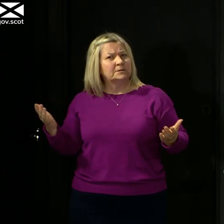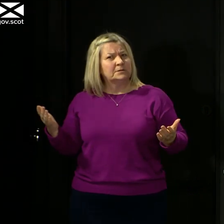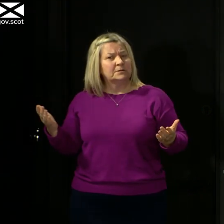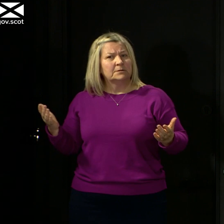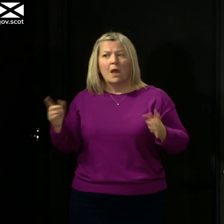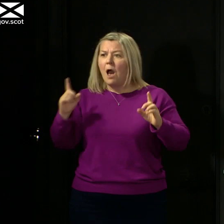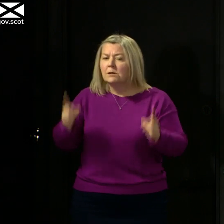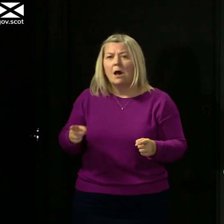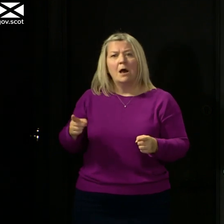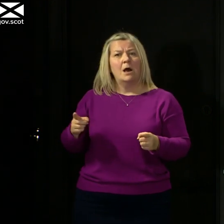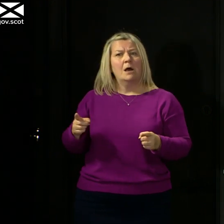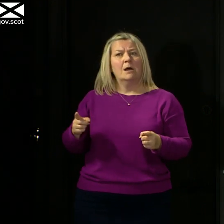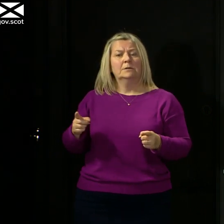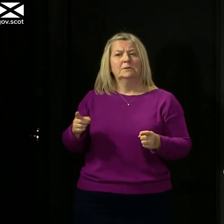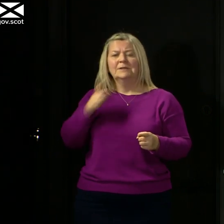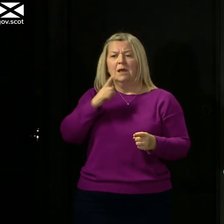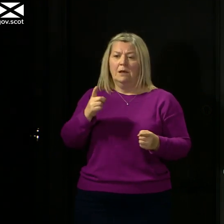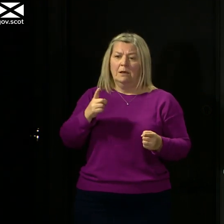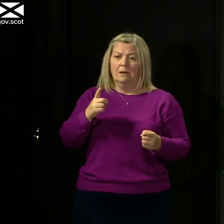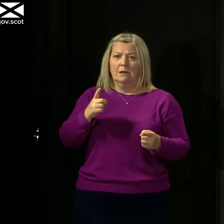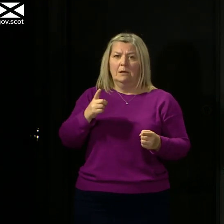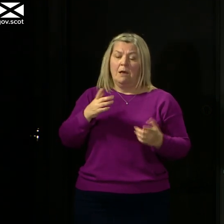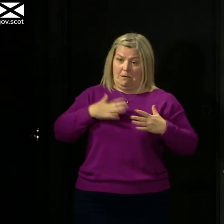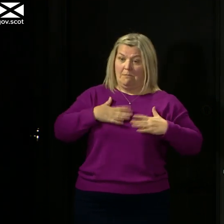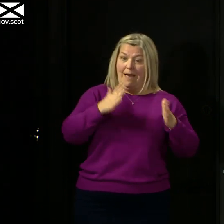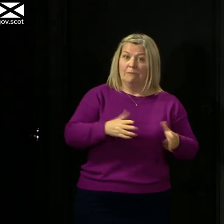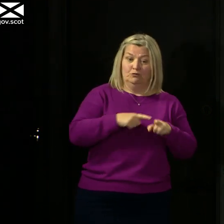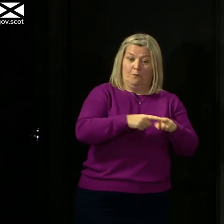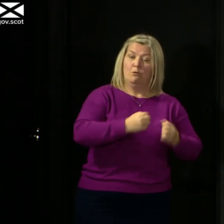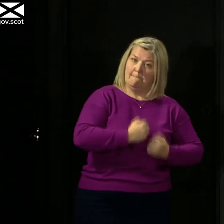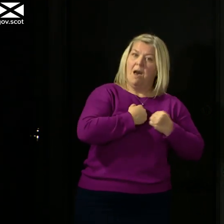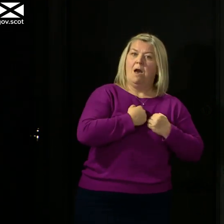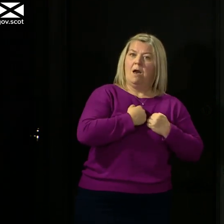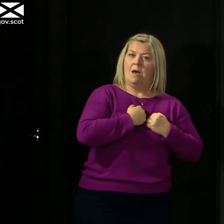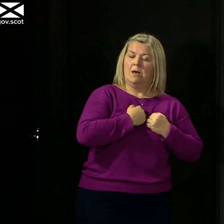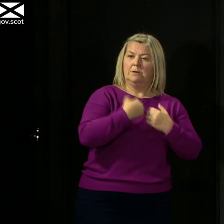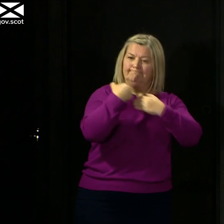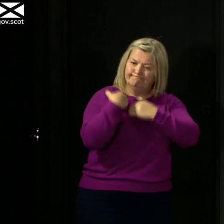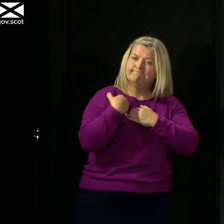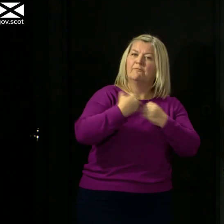I can't say that I have to be able to do that for Scotland if I then question his decisions